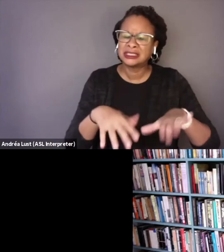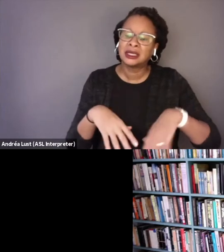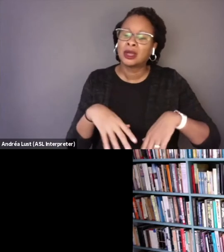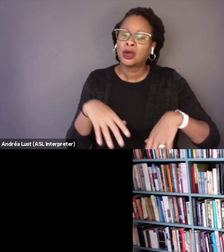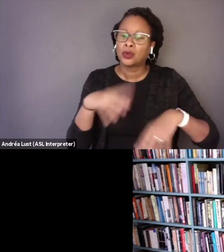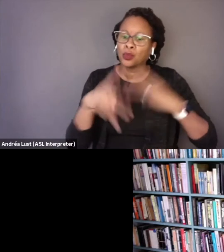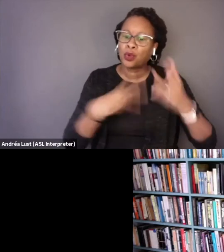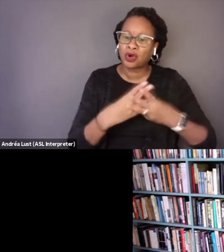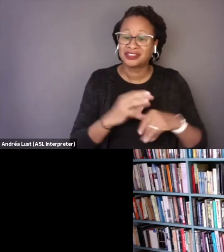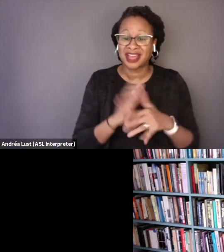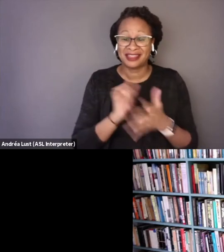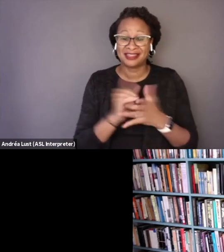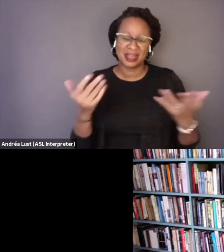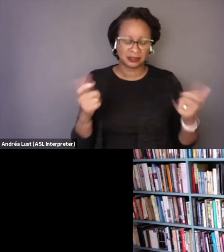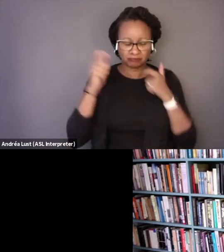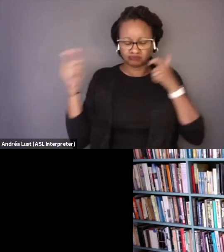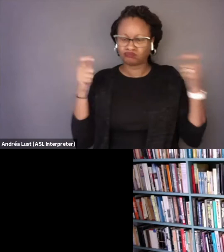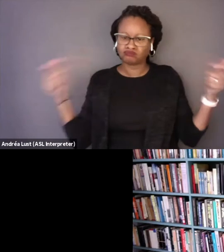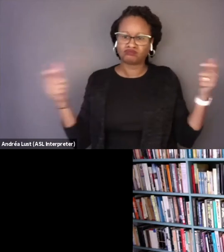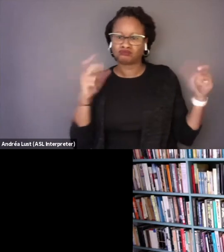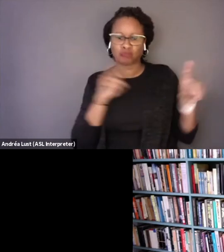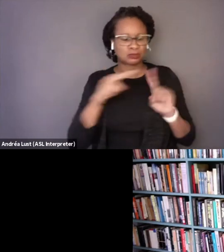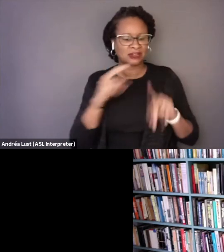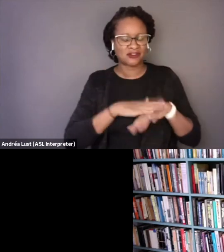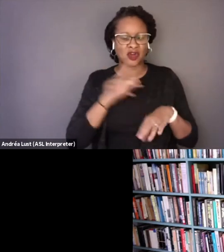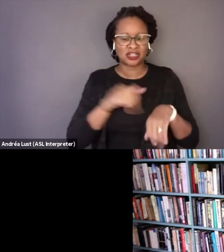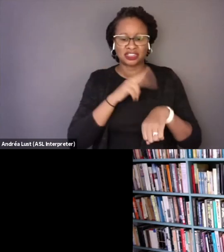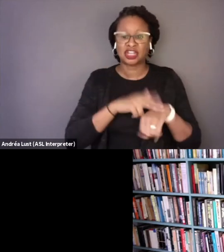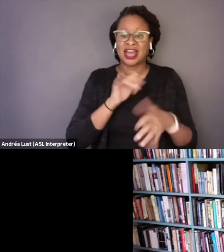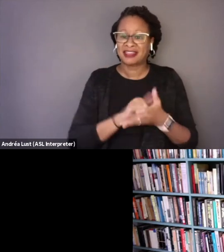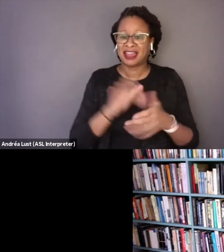was one that he- conqueror and owner of nature,